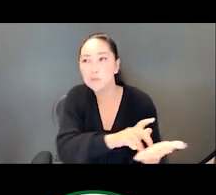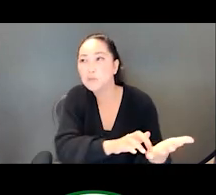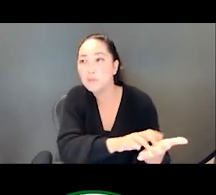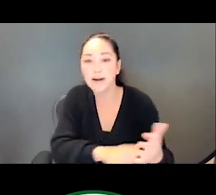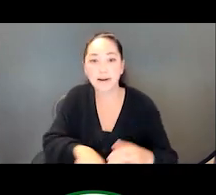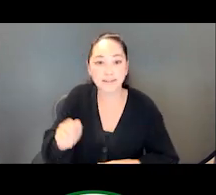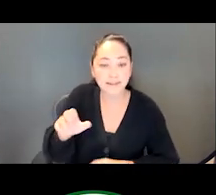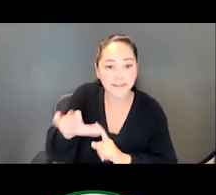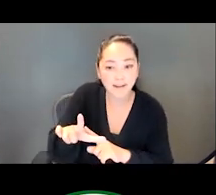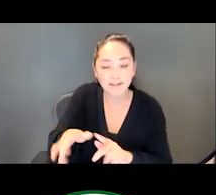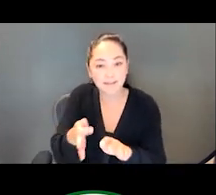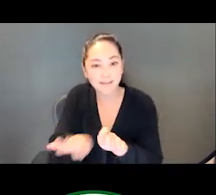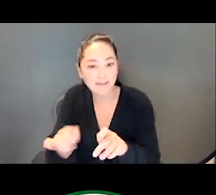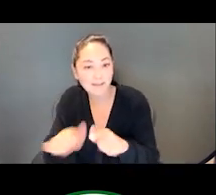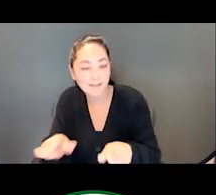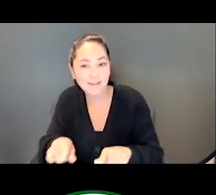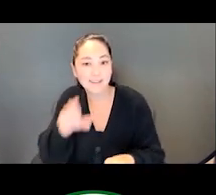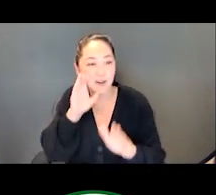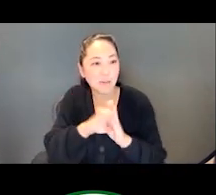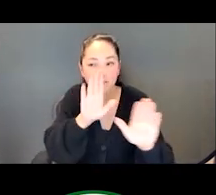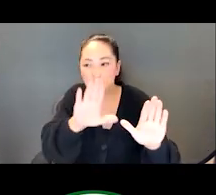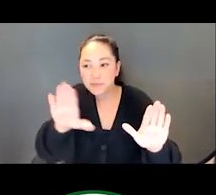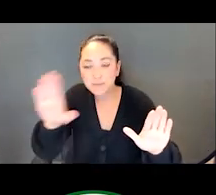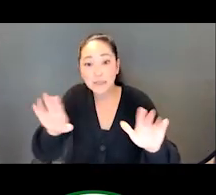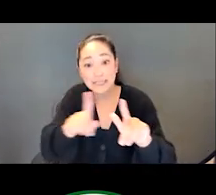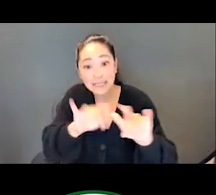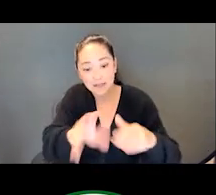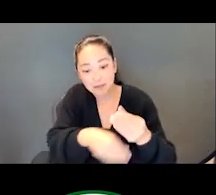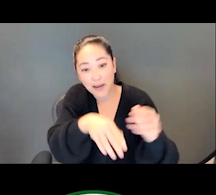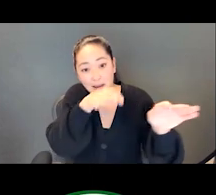also can benefit from what the photos are demonstrating. Thank you.